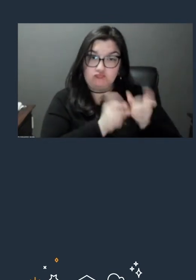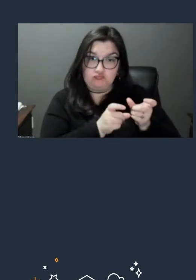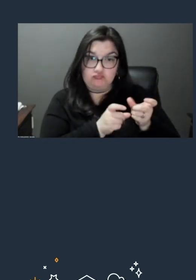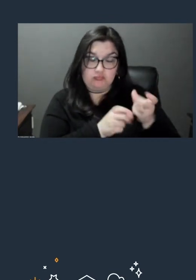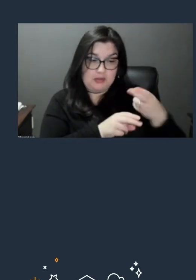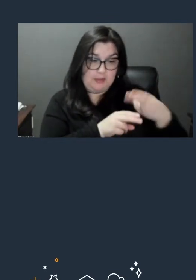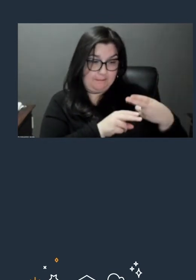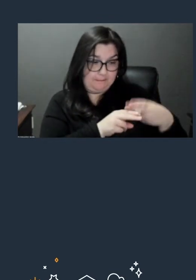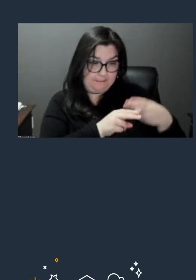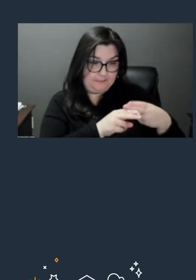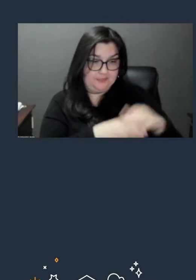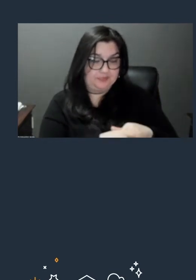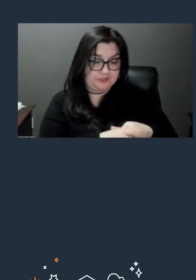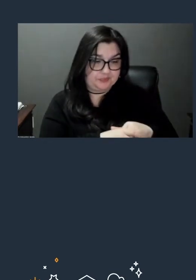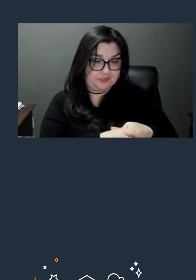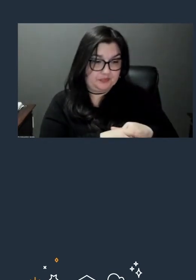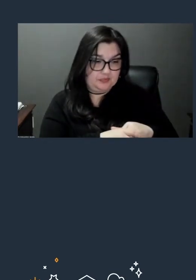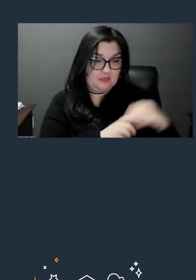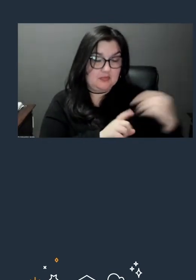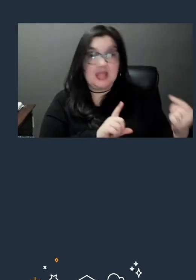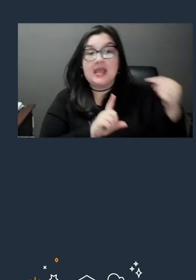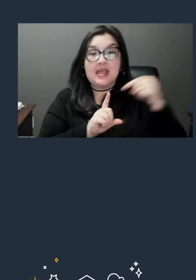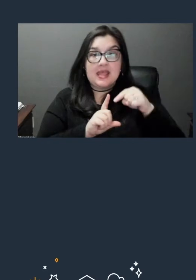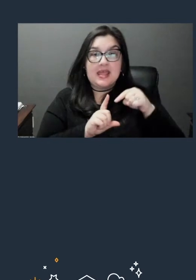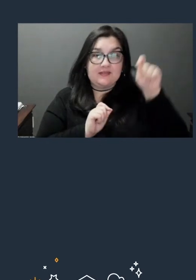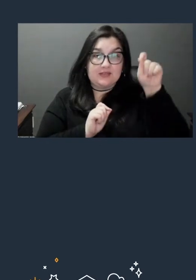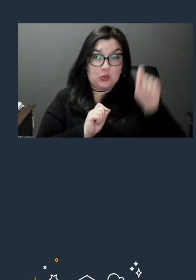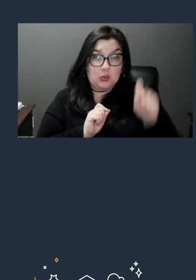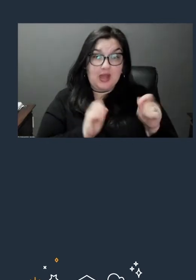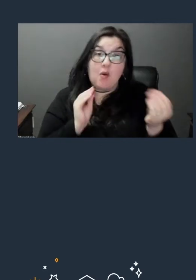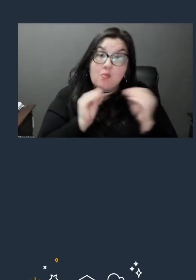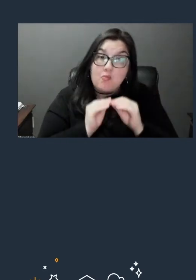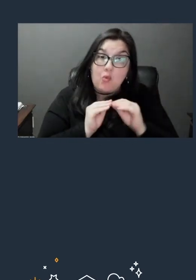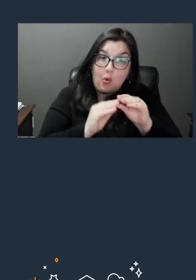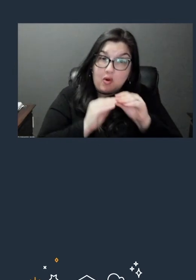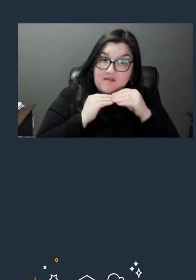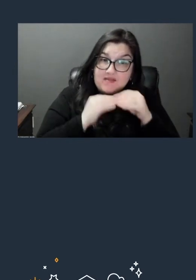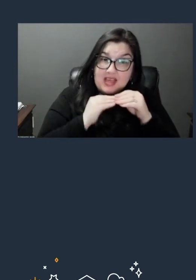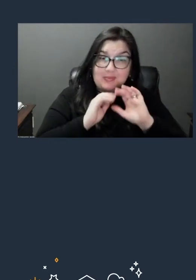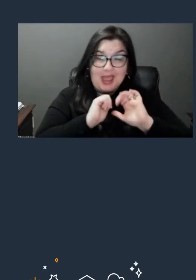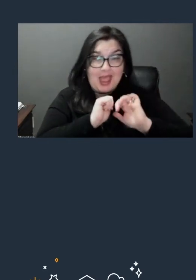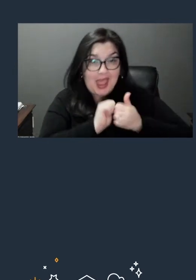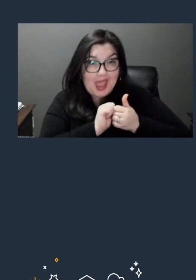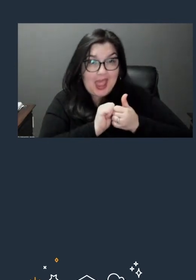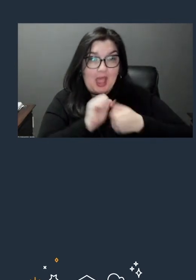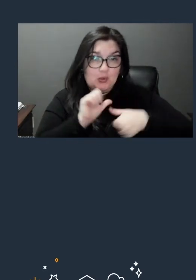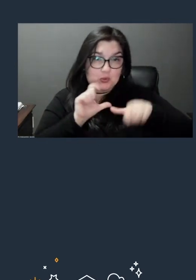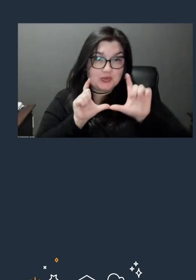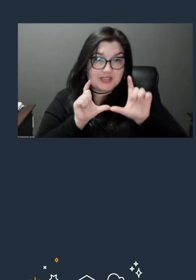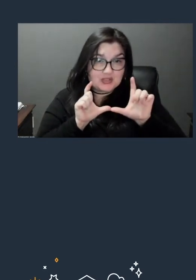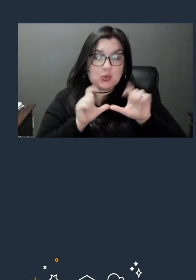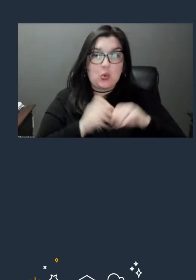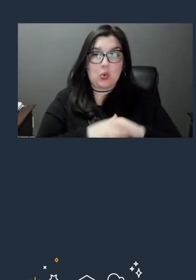And if you go down, you have more flexibility on how do you want to restore. You can specify the encryption key